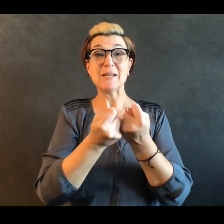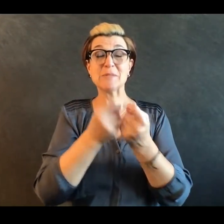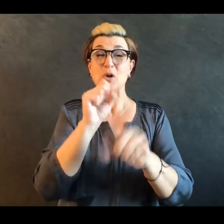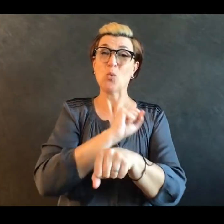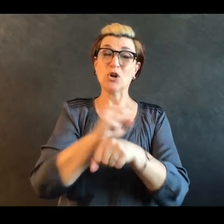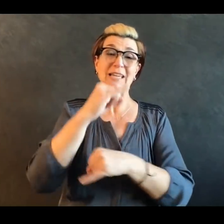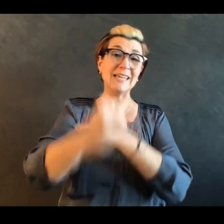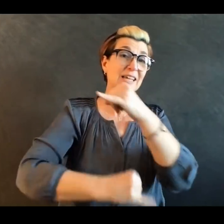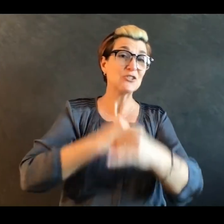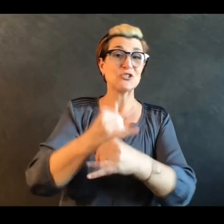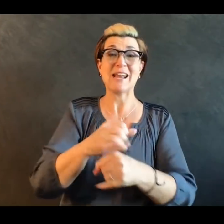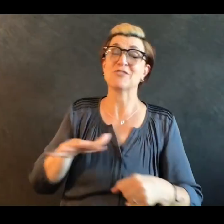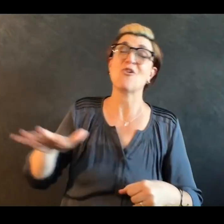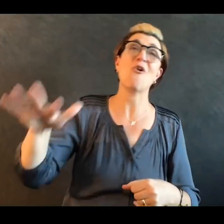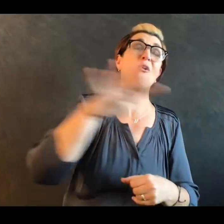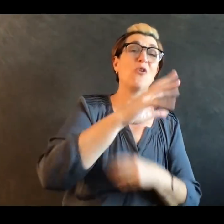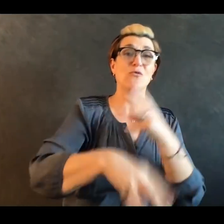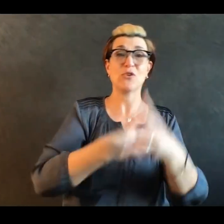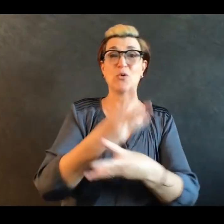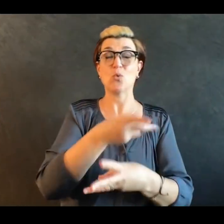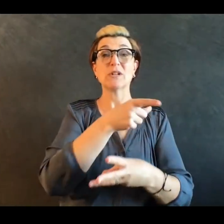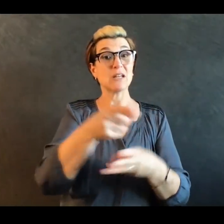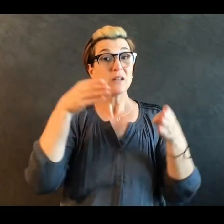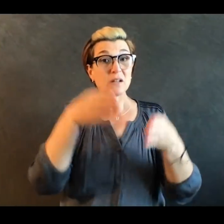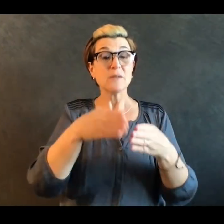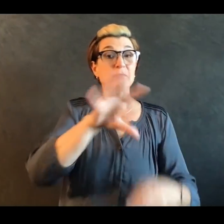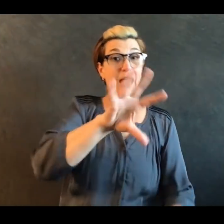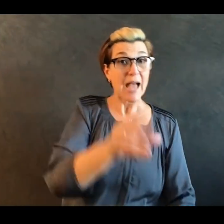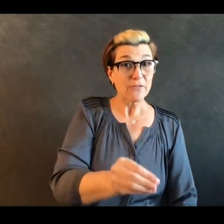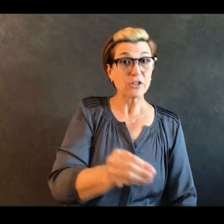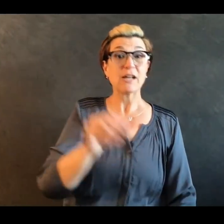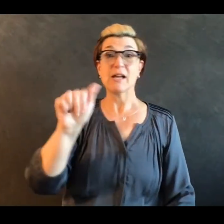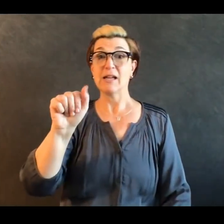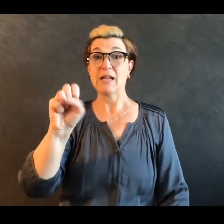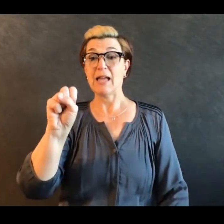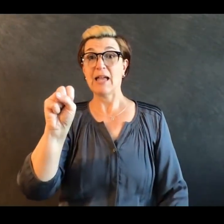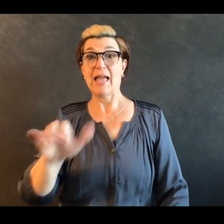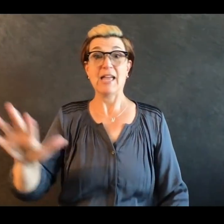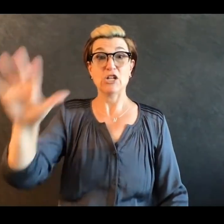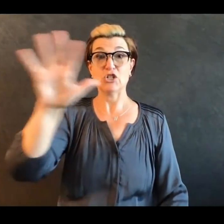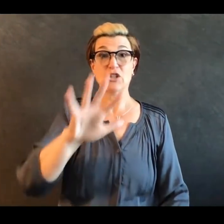ensure that Africa and Asia doesn't experience this level of infections that